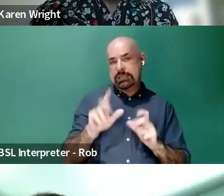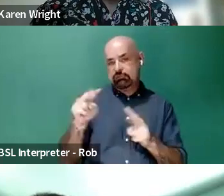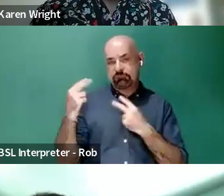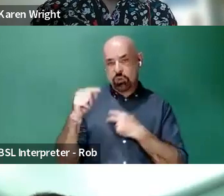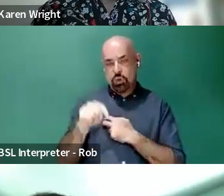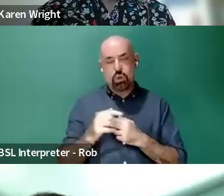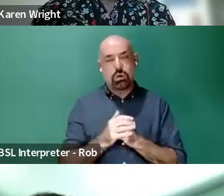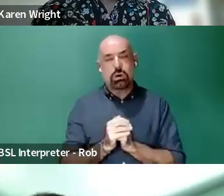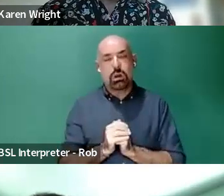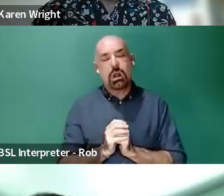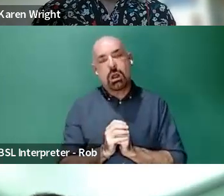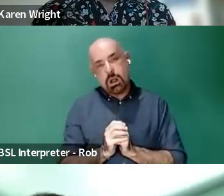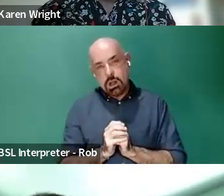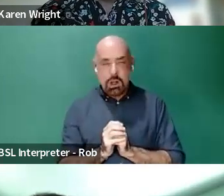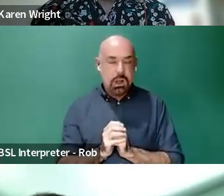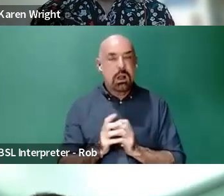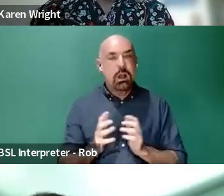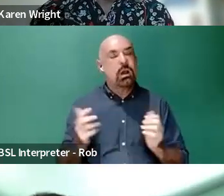Once we got more information about that,